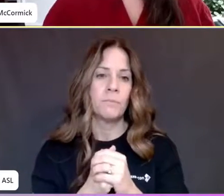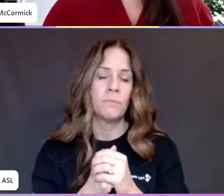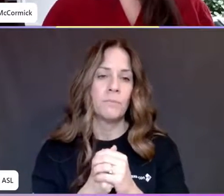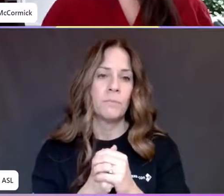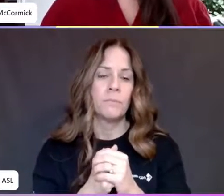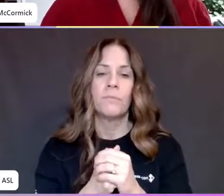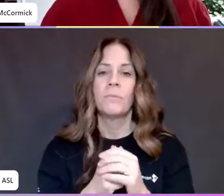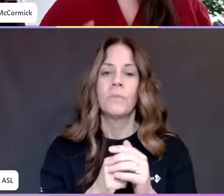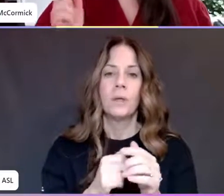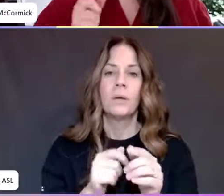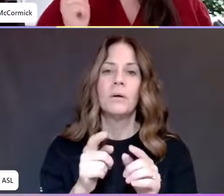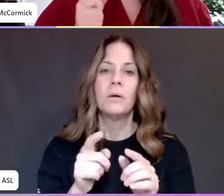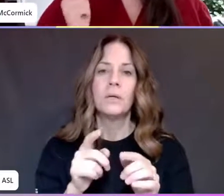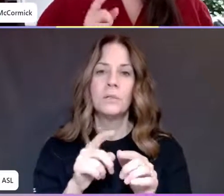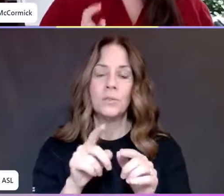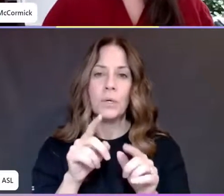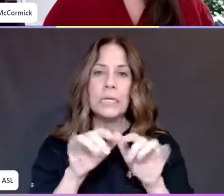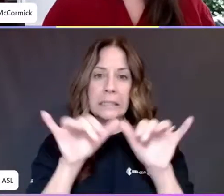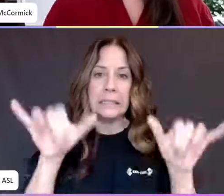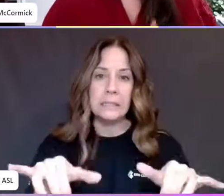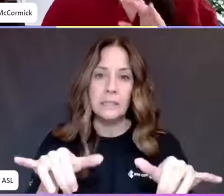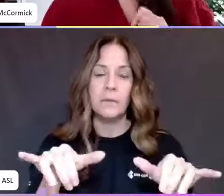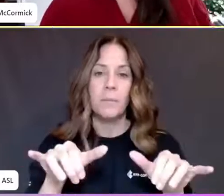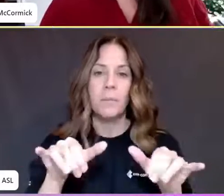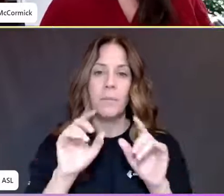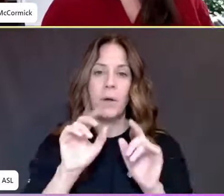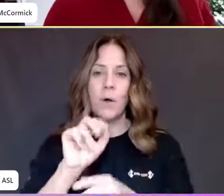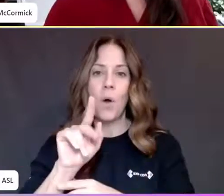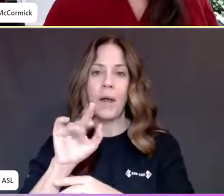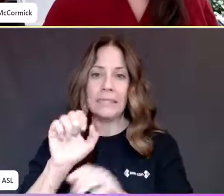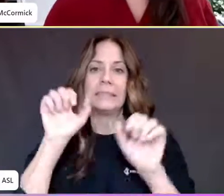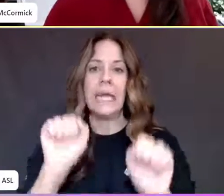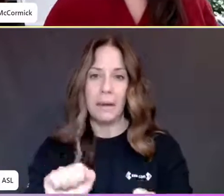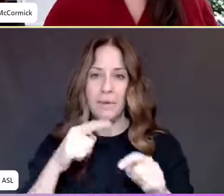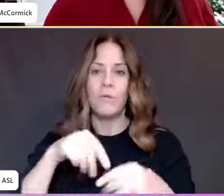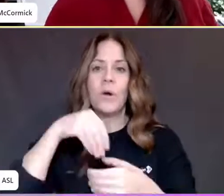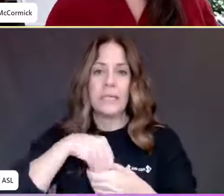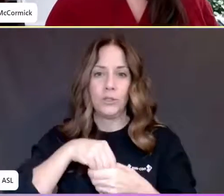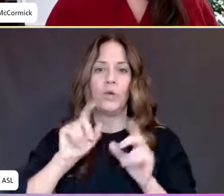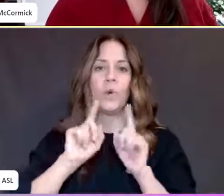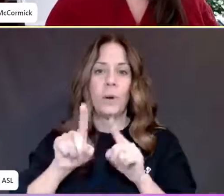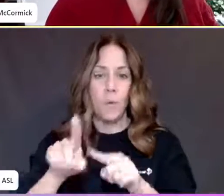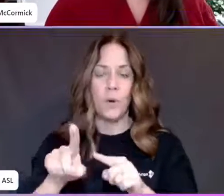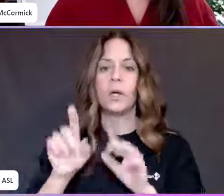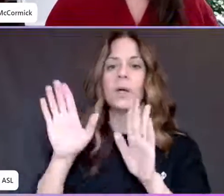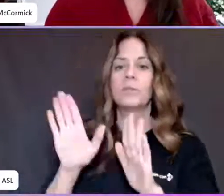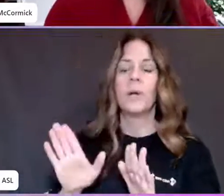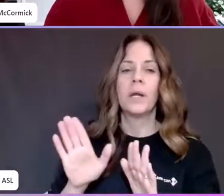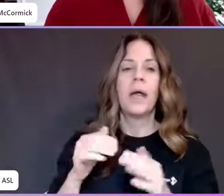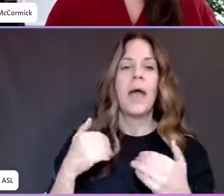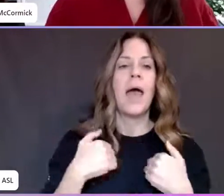If there's not a customer reported issue already we did the same. The